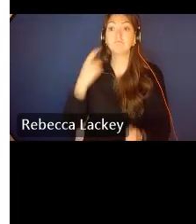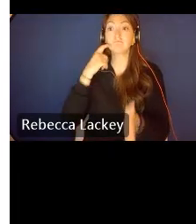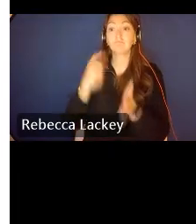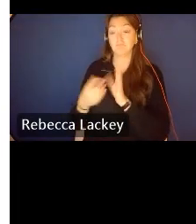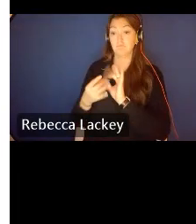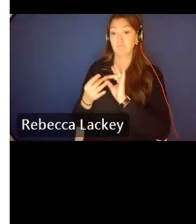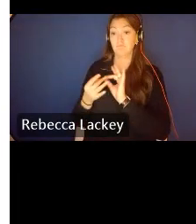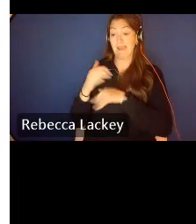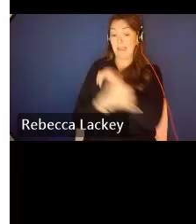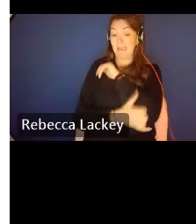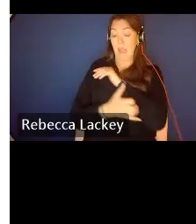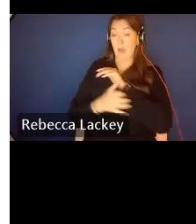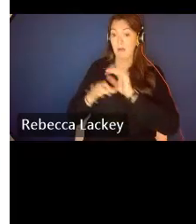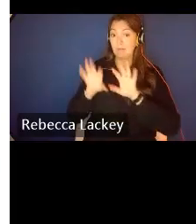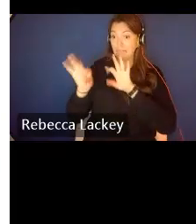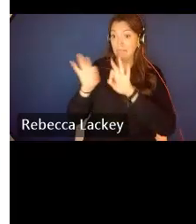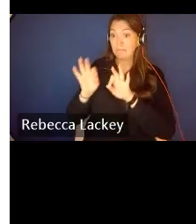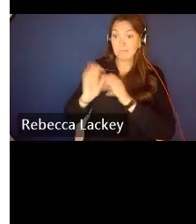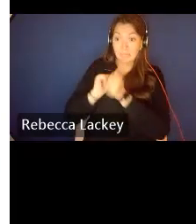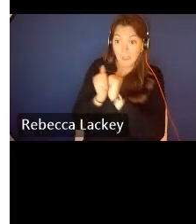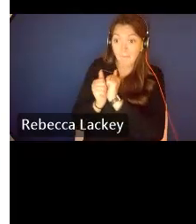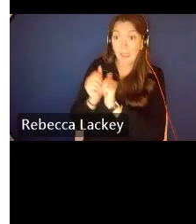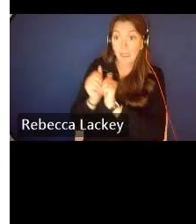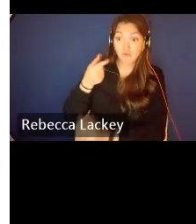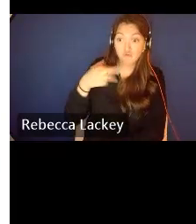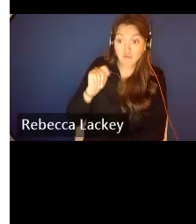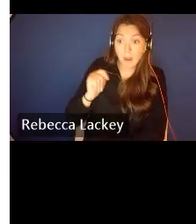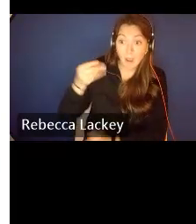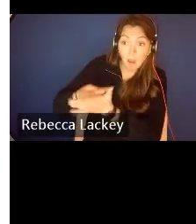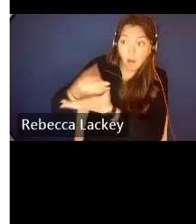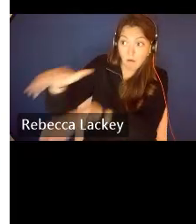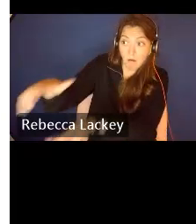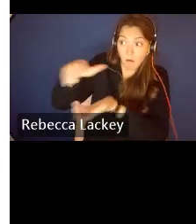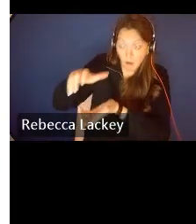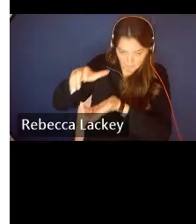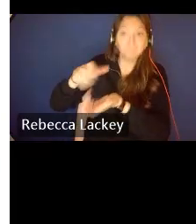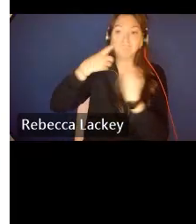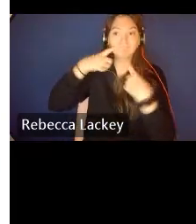county officials applied for a competitive grant and they successfully secured funding for this